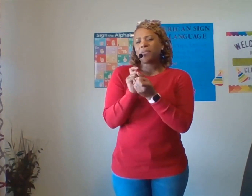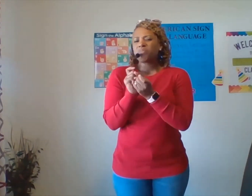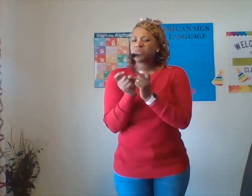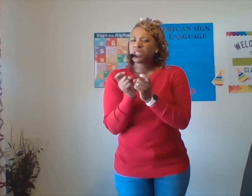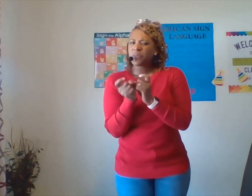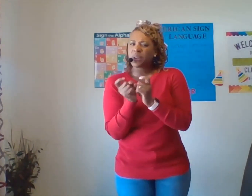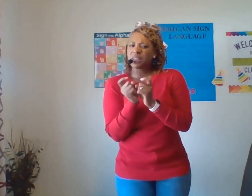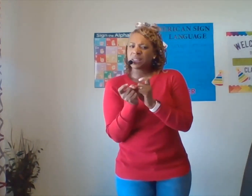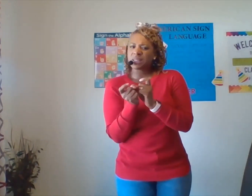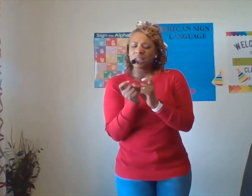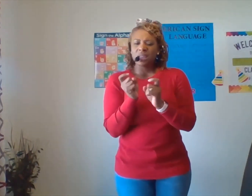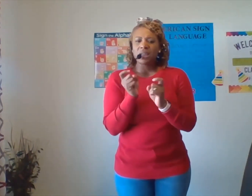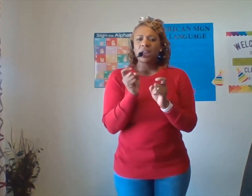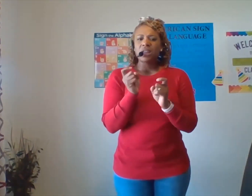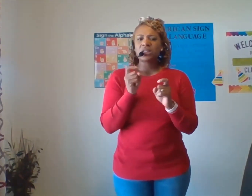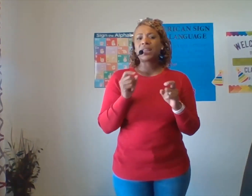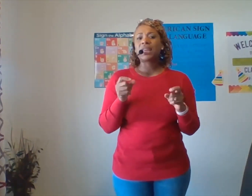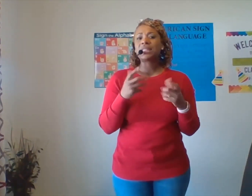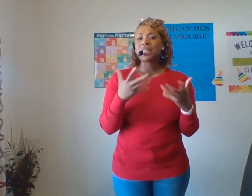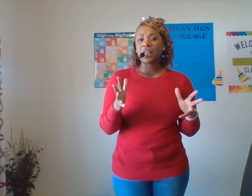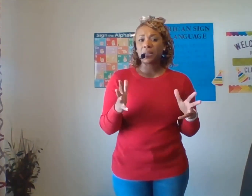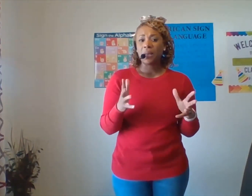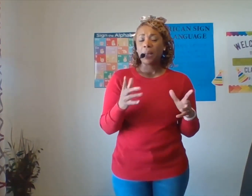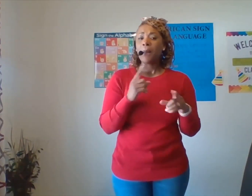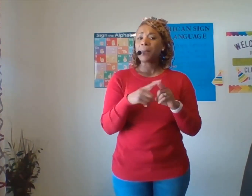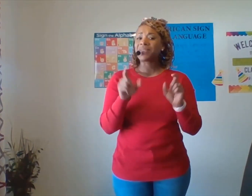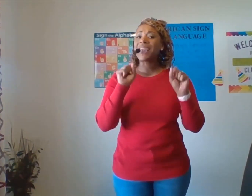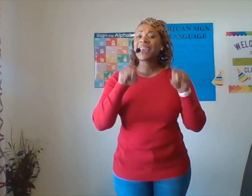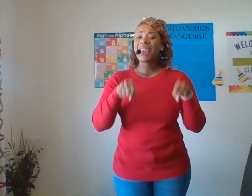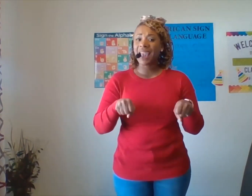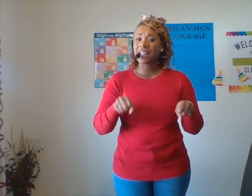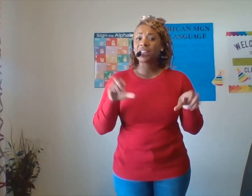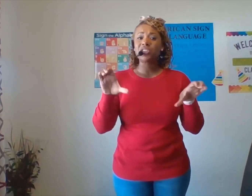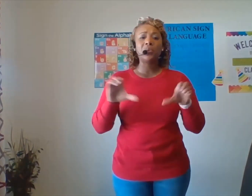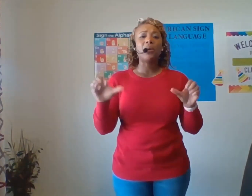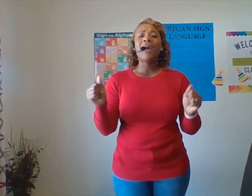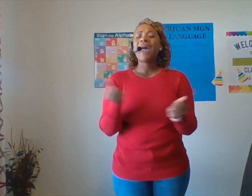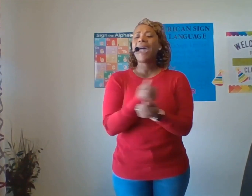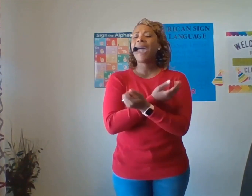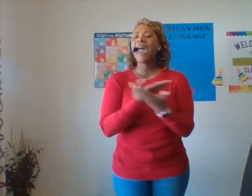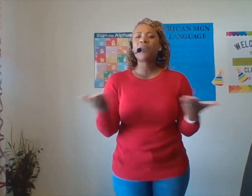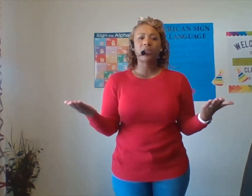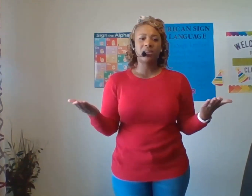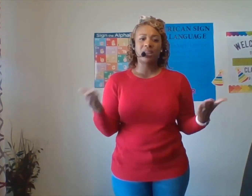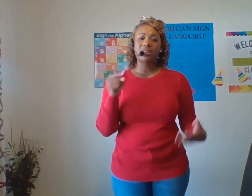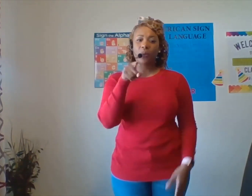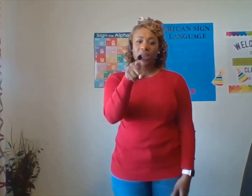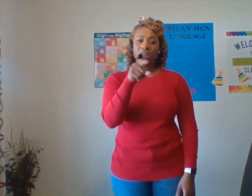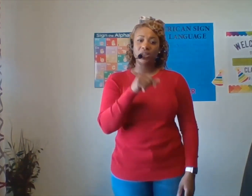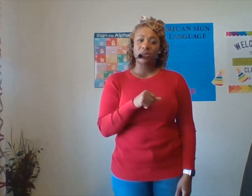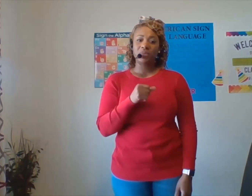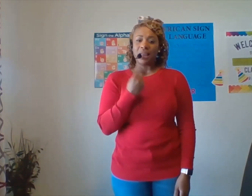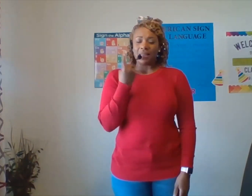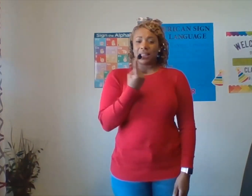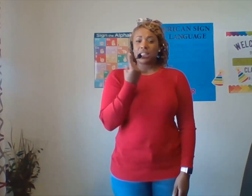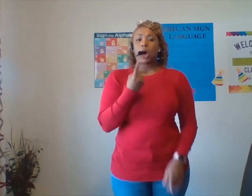difference to get it done but they can do everything that we can do that's the